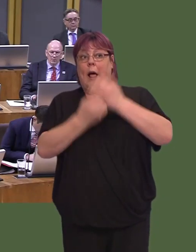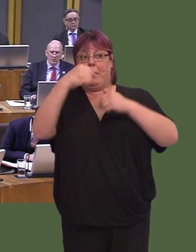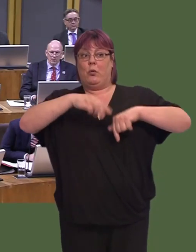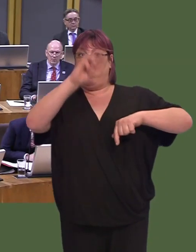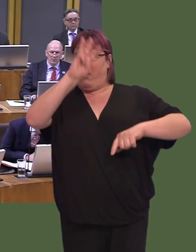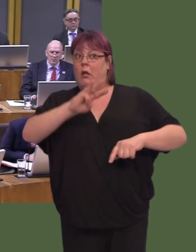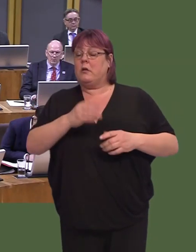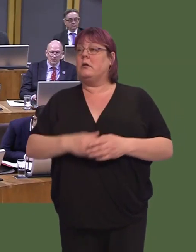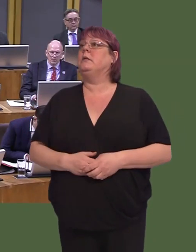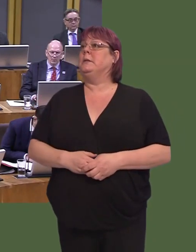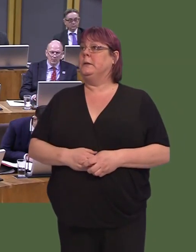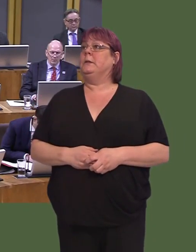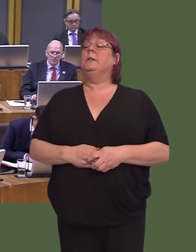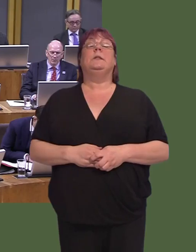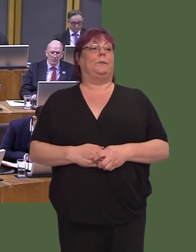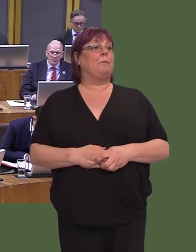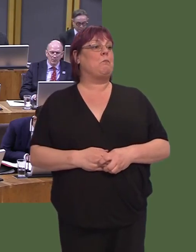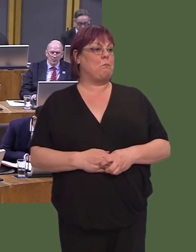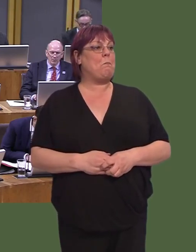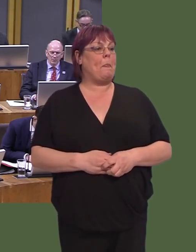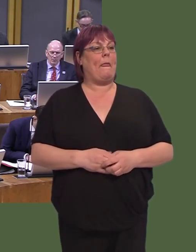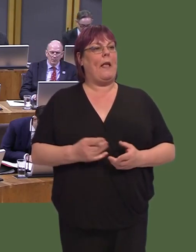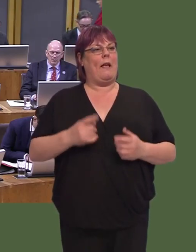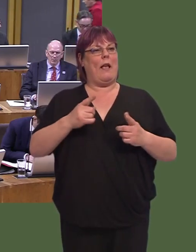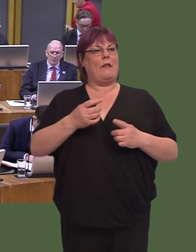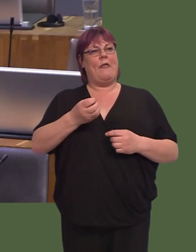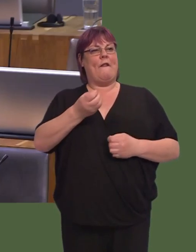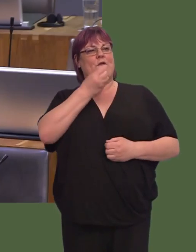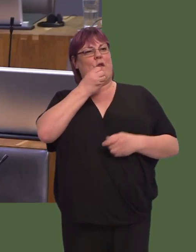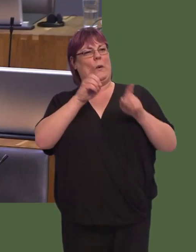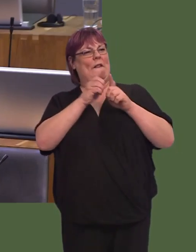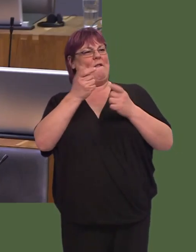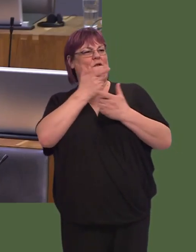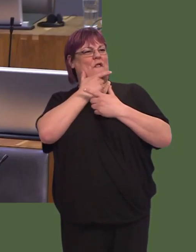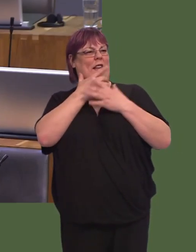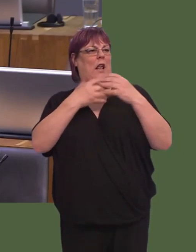The food and fun scheme is a great schemeóit's won seven awards, including an NHS award recognising